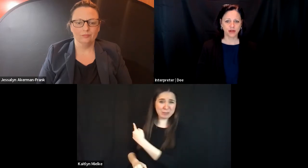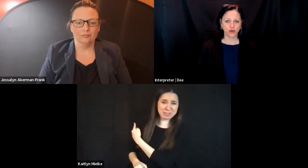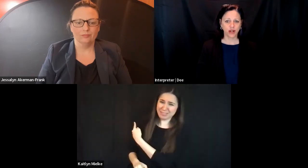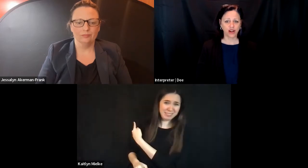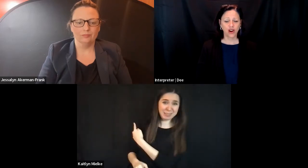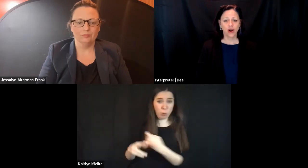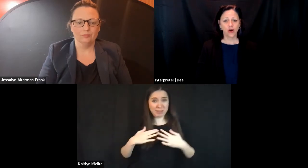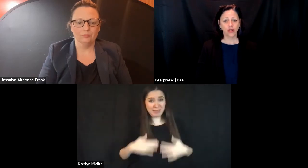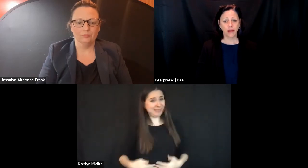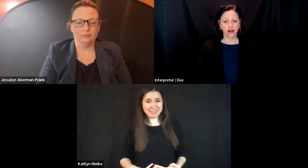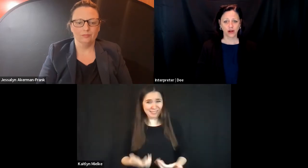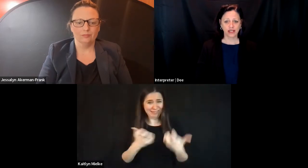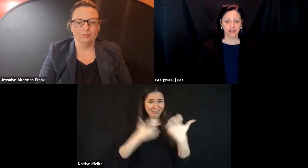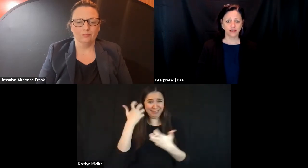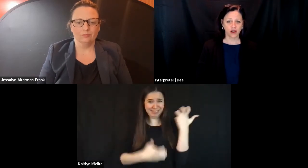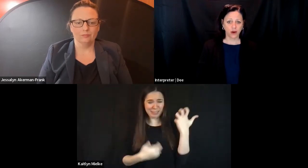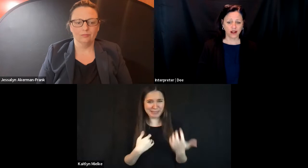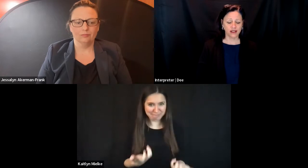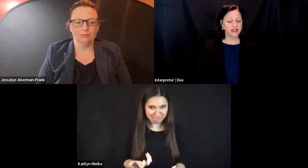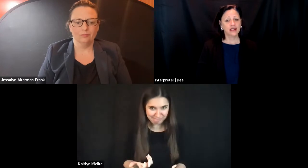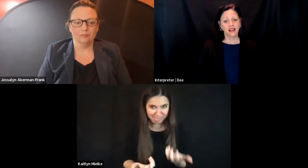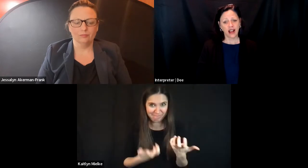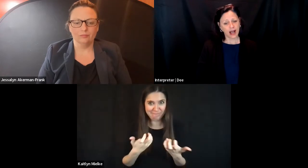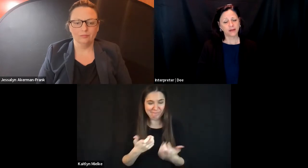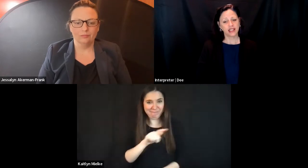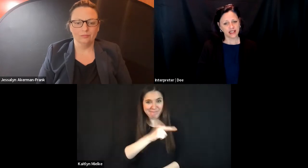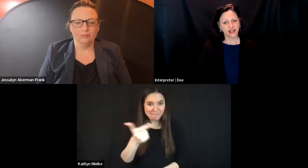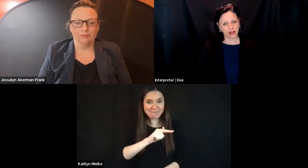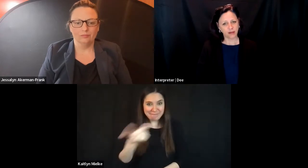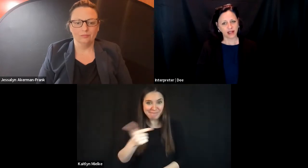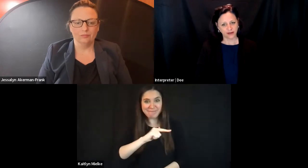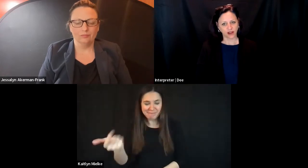interpreters.